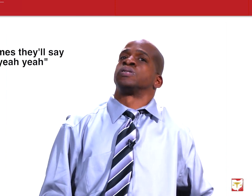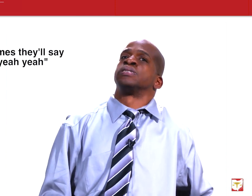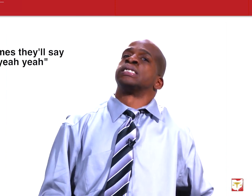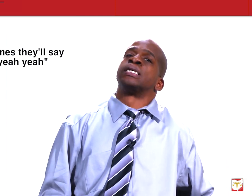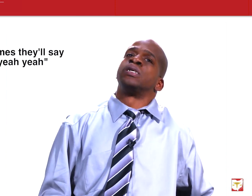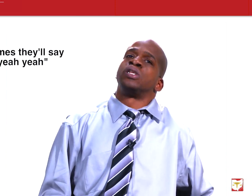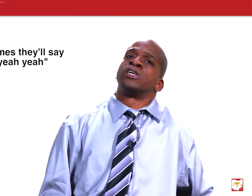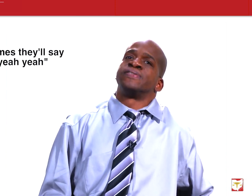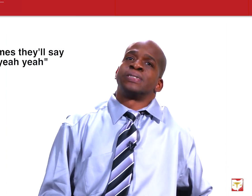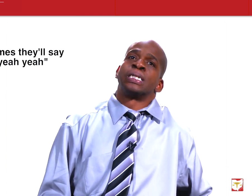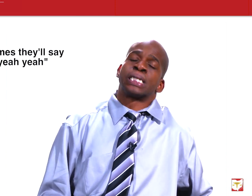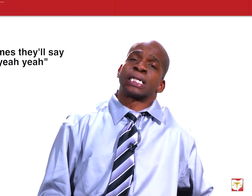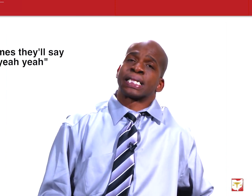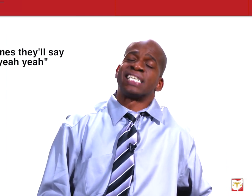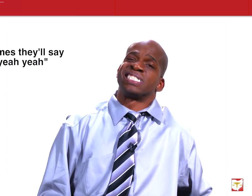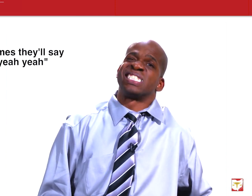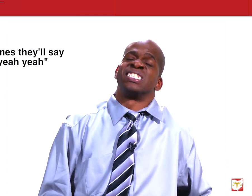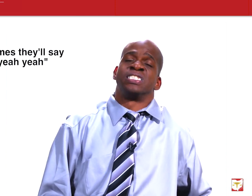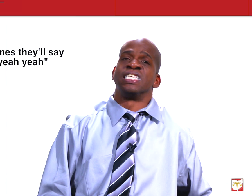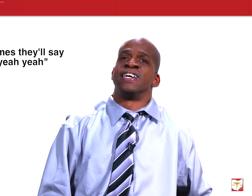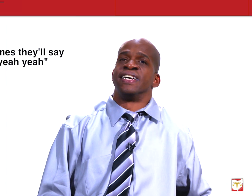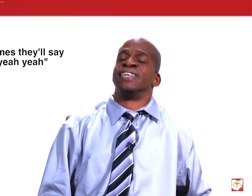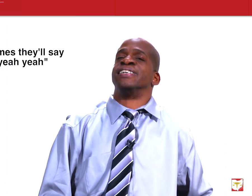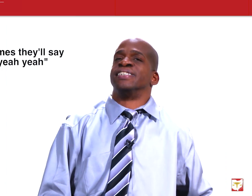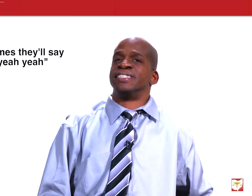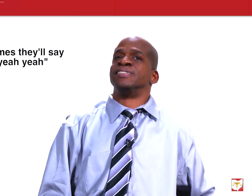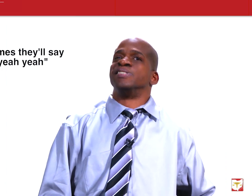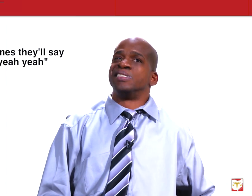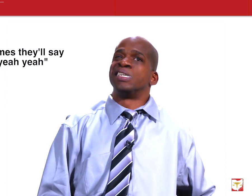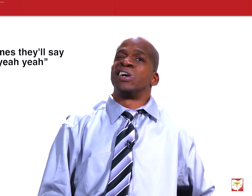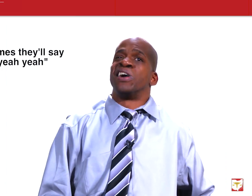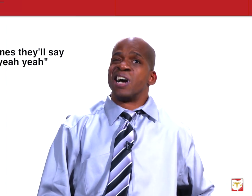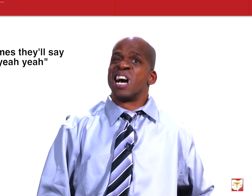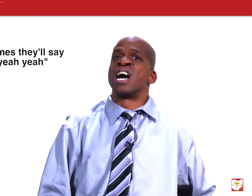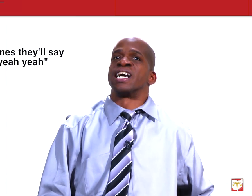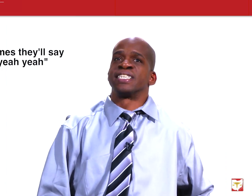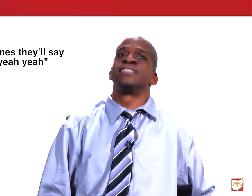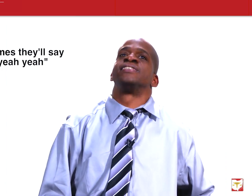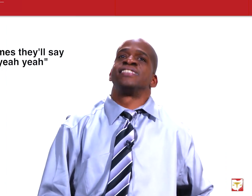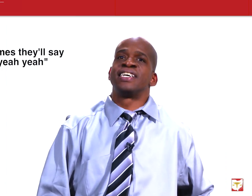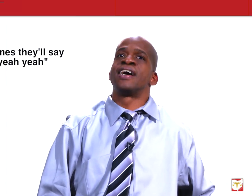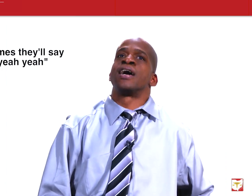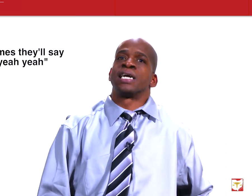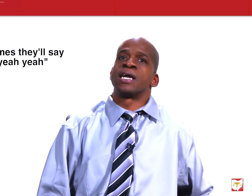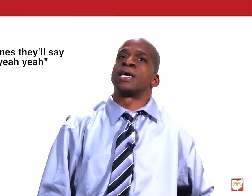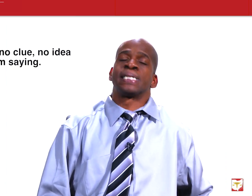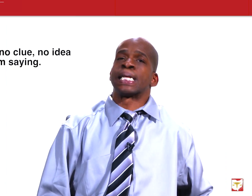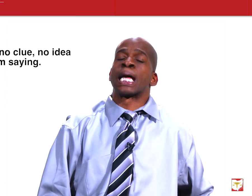So, a lot of times they'll say "uh-huh, yeah yeah"